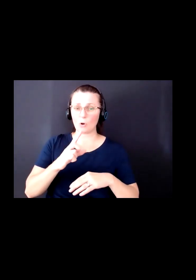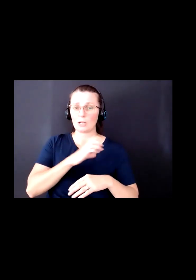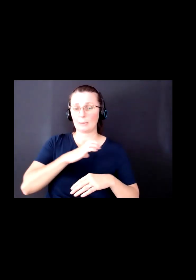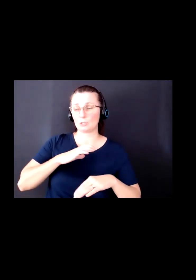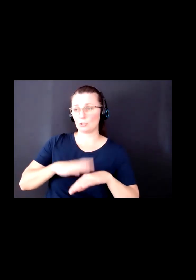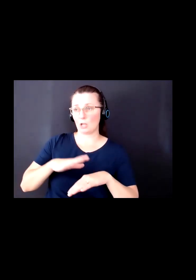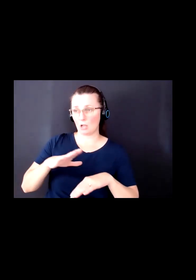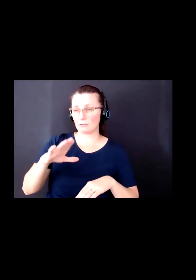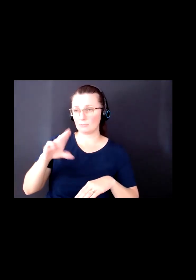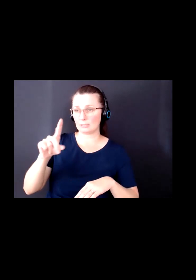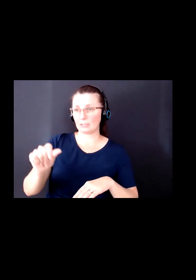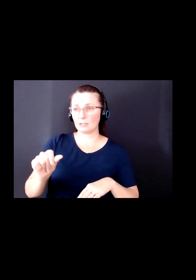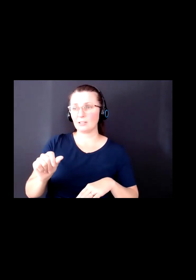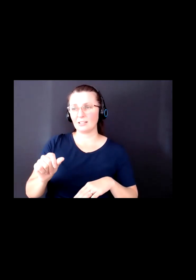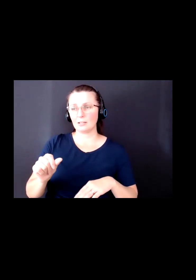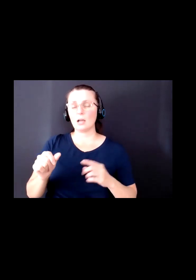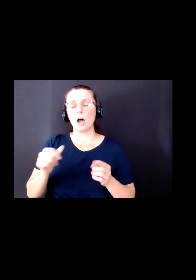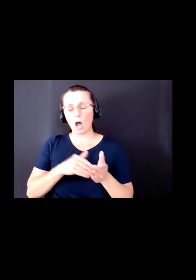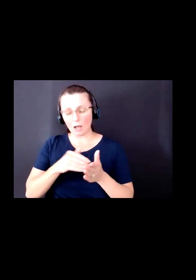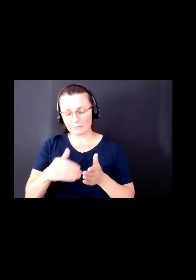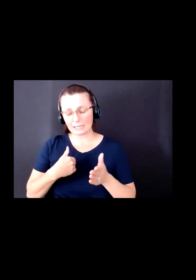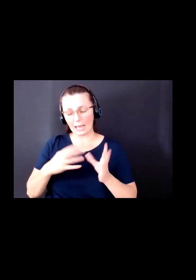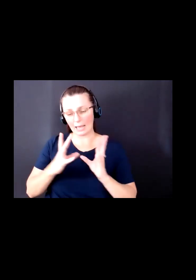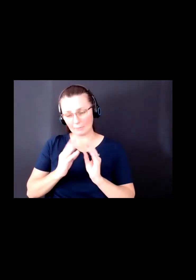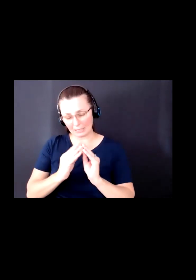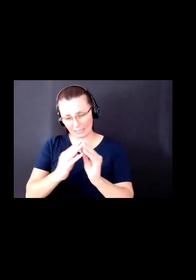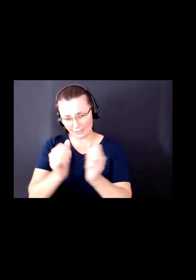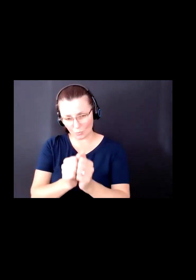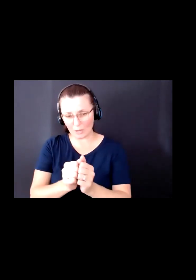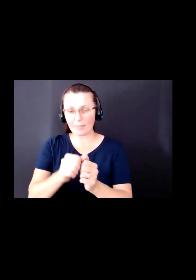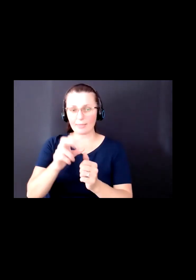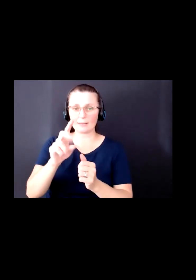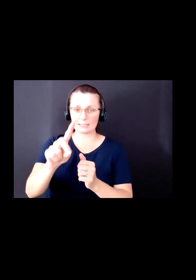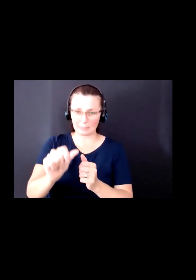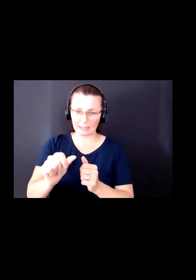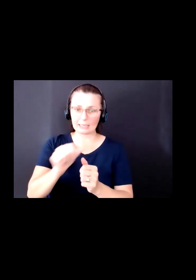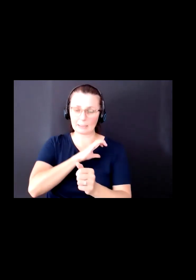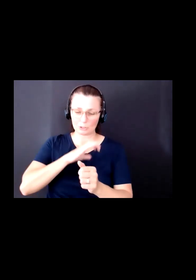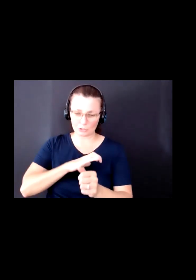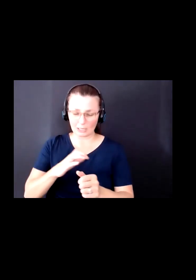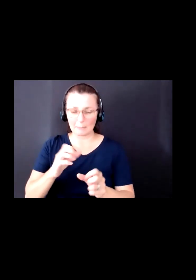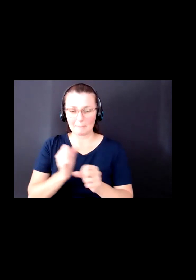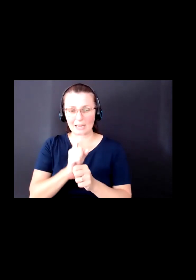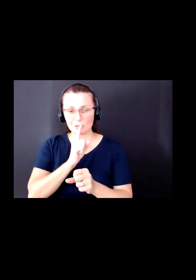the Commissions often and convene meetings. So people can hear about current issues and discuss them.